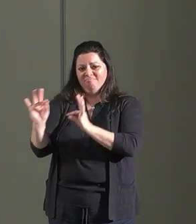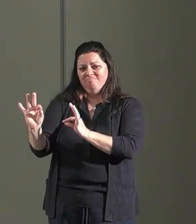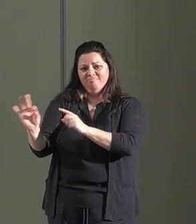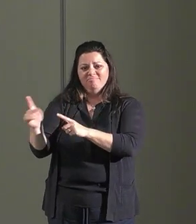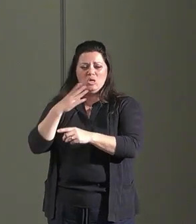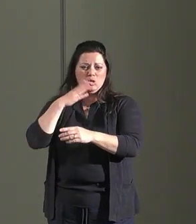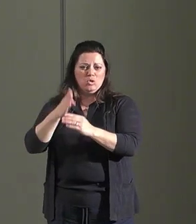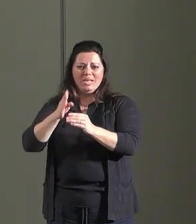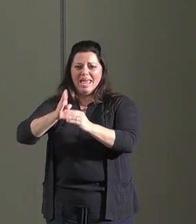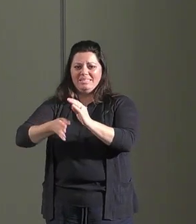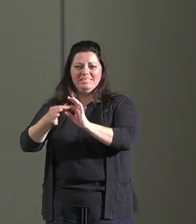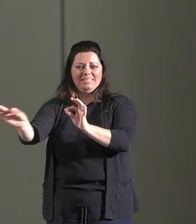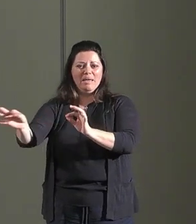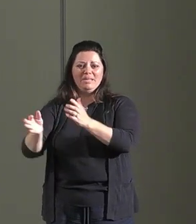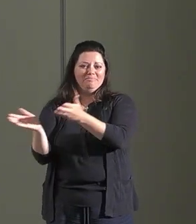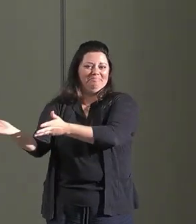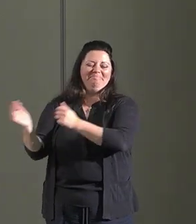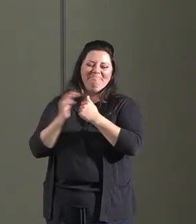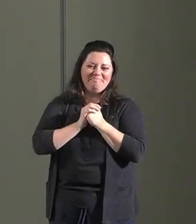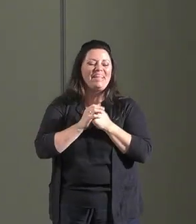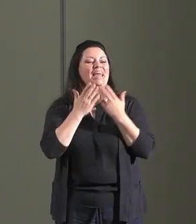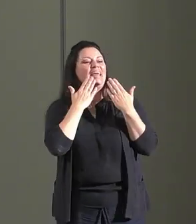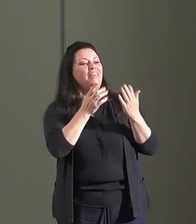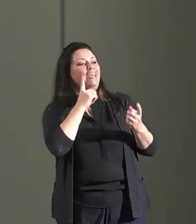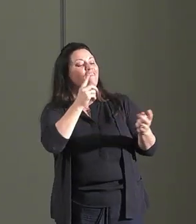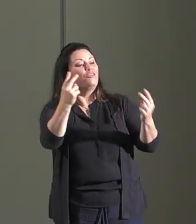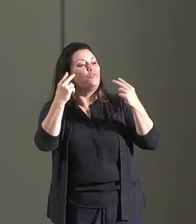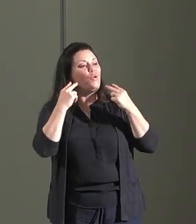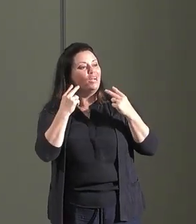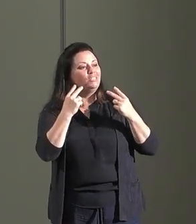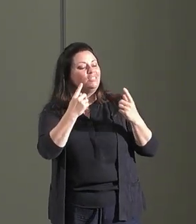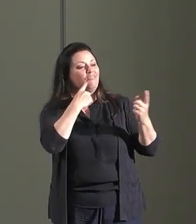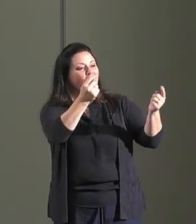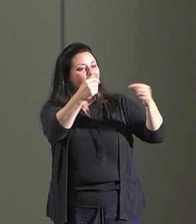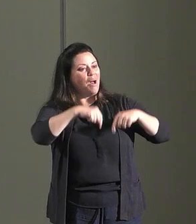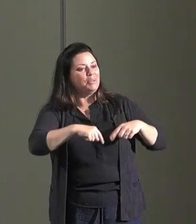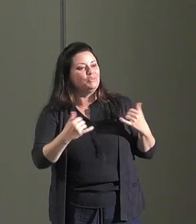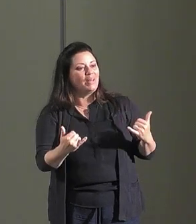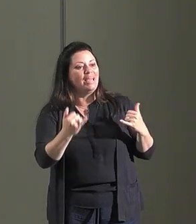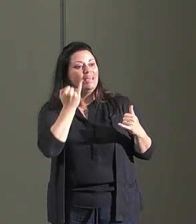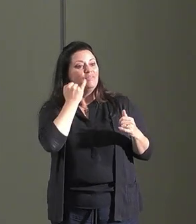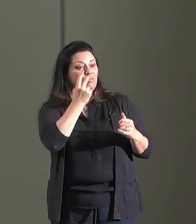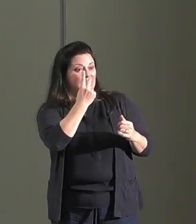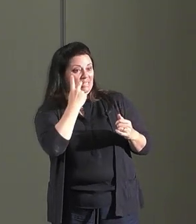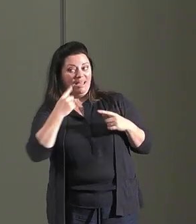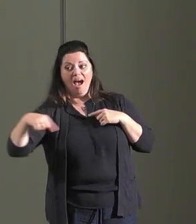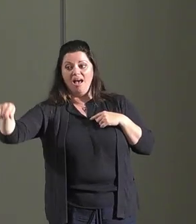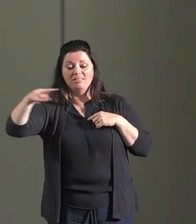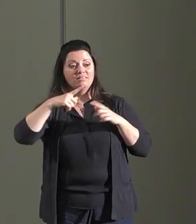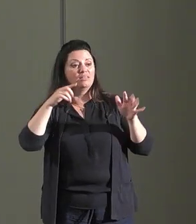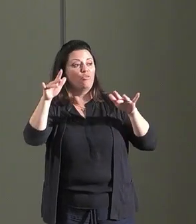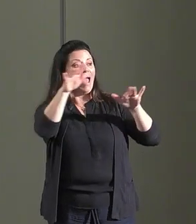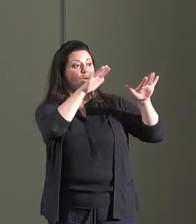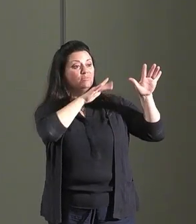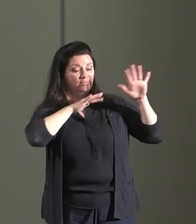Thank you for coming today and watching. You see us around or you hear any